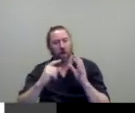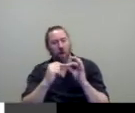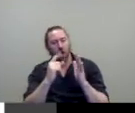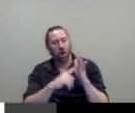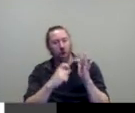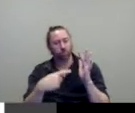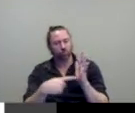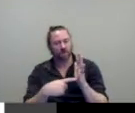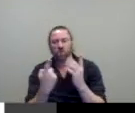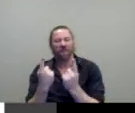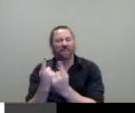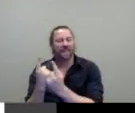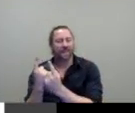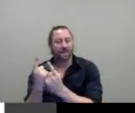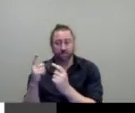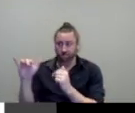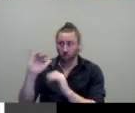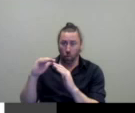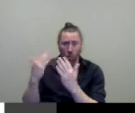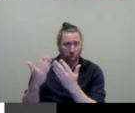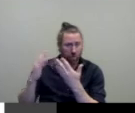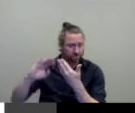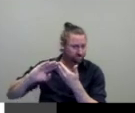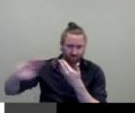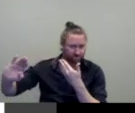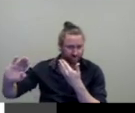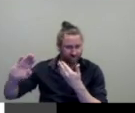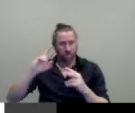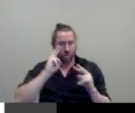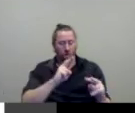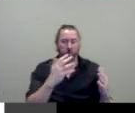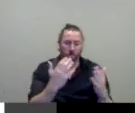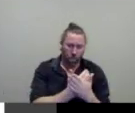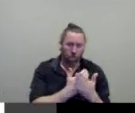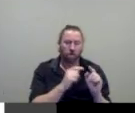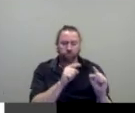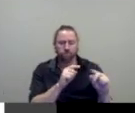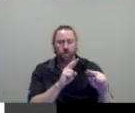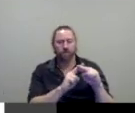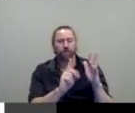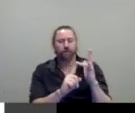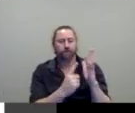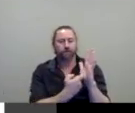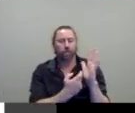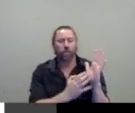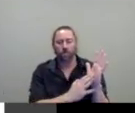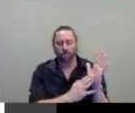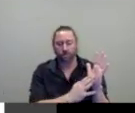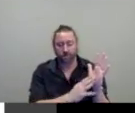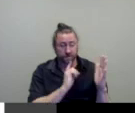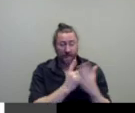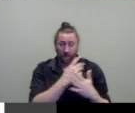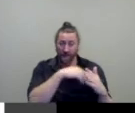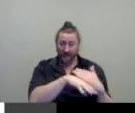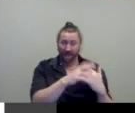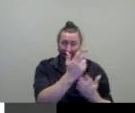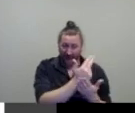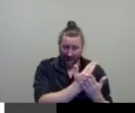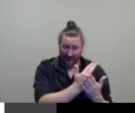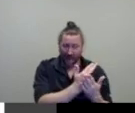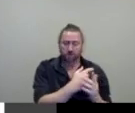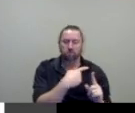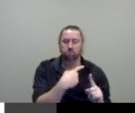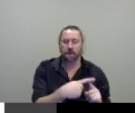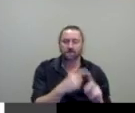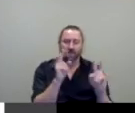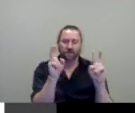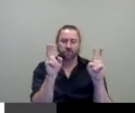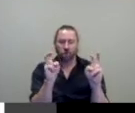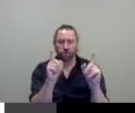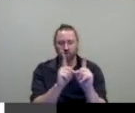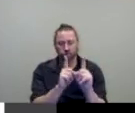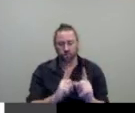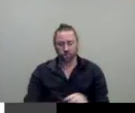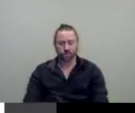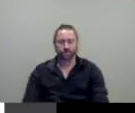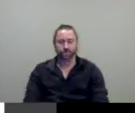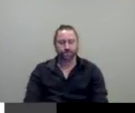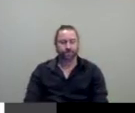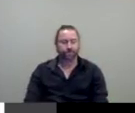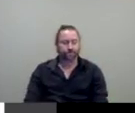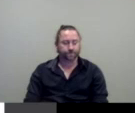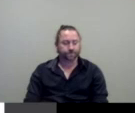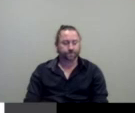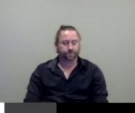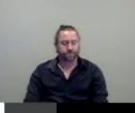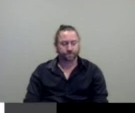in the world towards focusing on form this is happening both in the artworks and in the titles